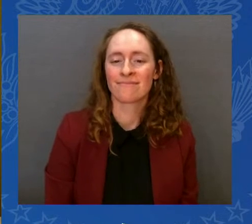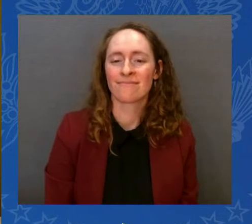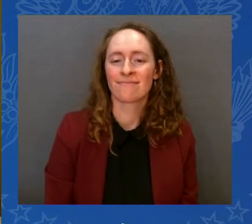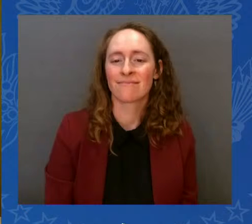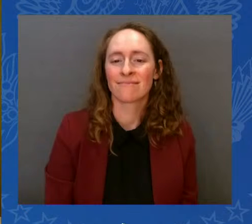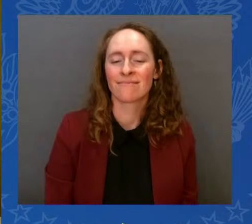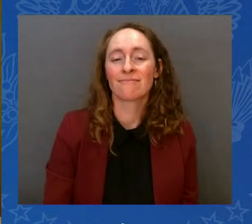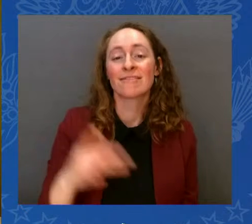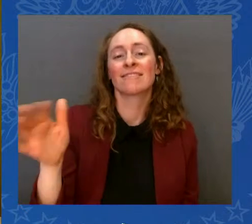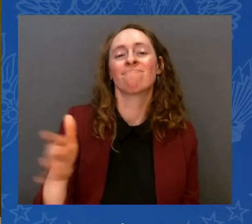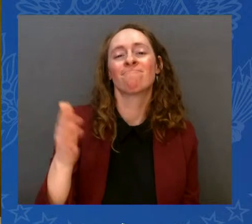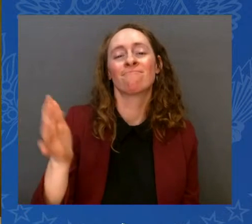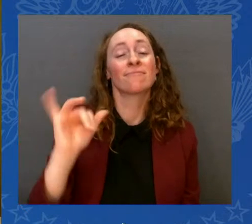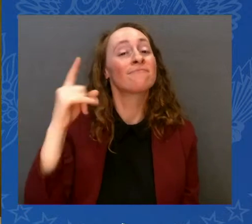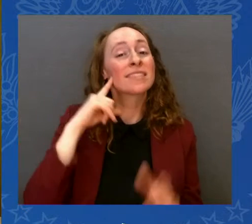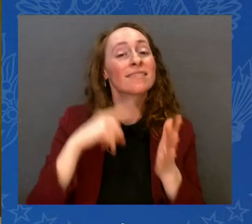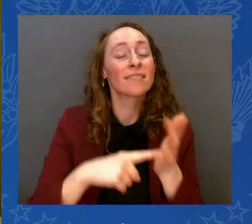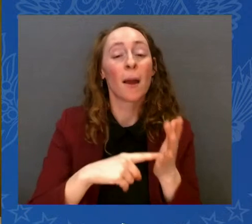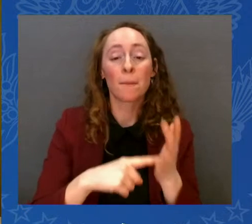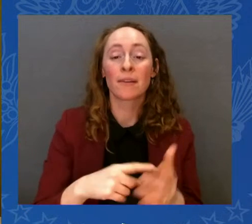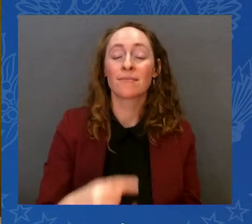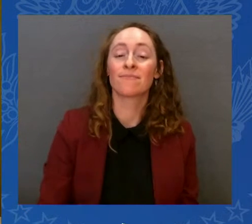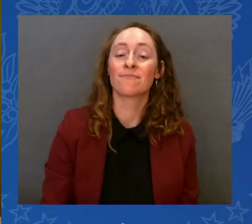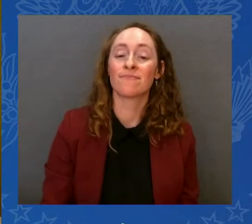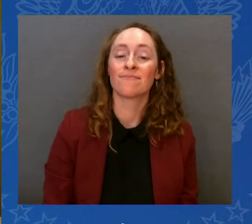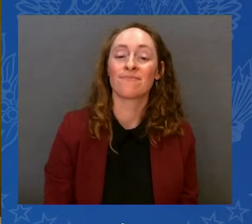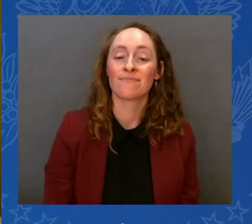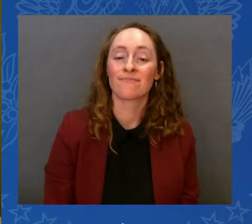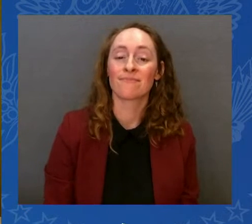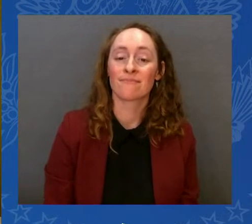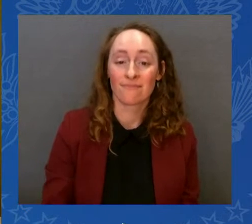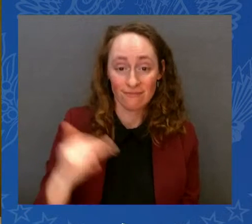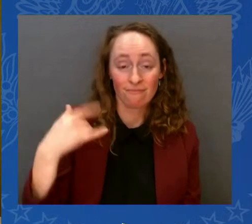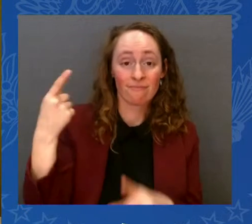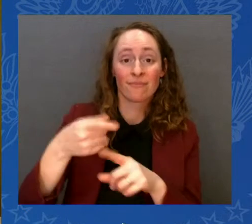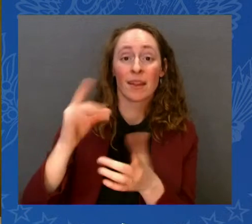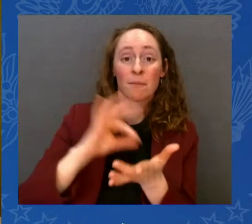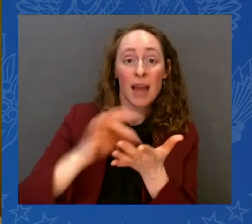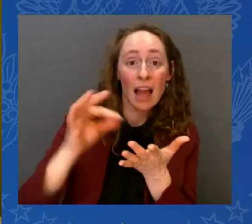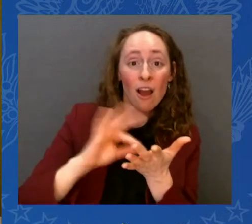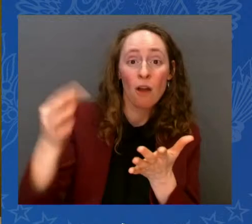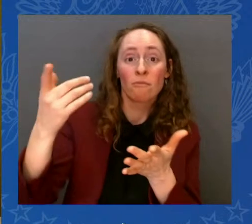well, I thought we should do it across the board. Why should the 220,000 kids who are --